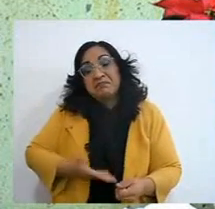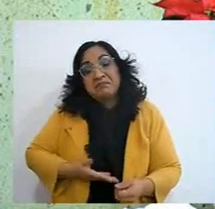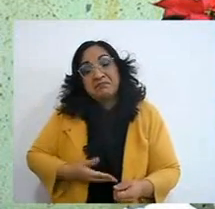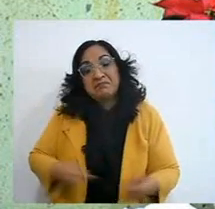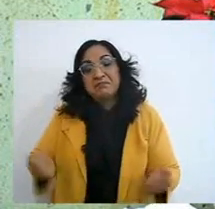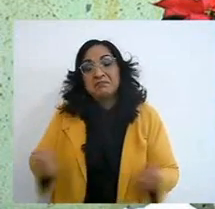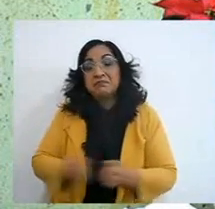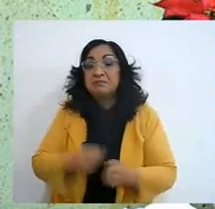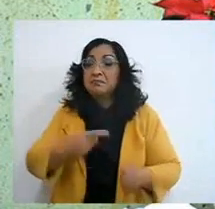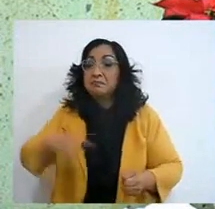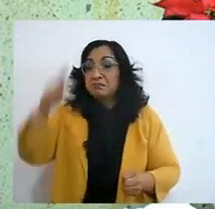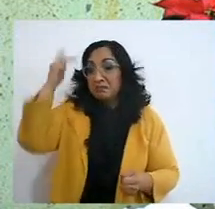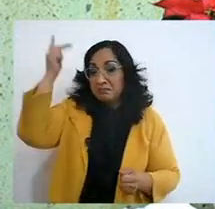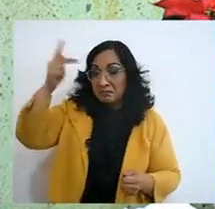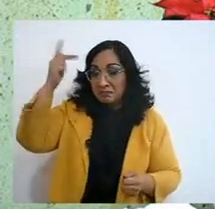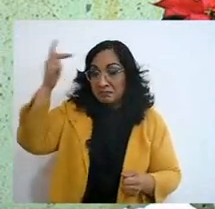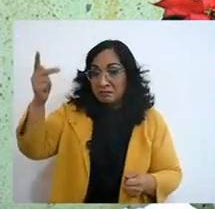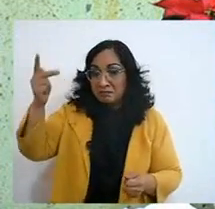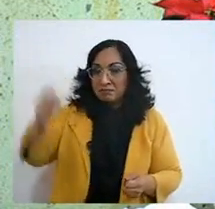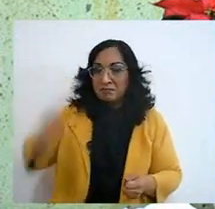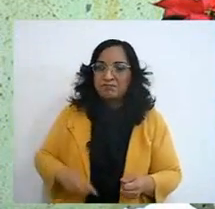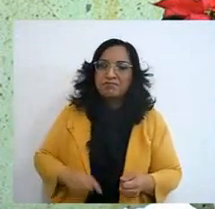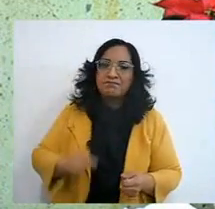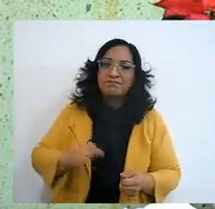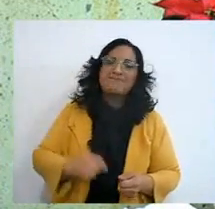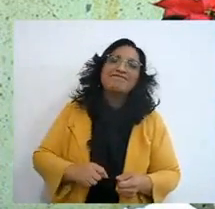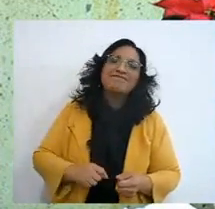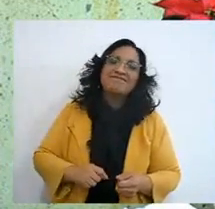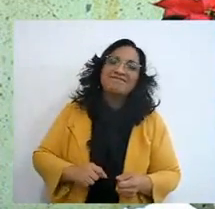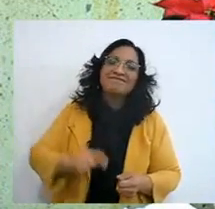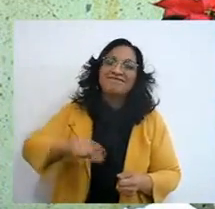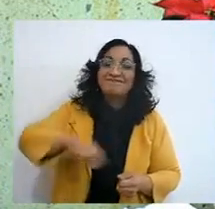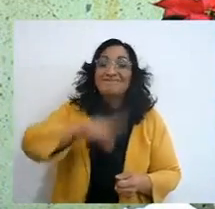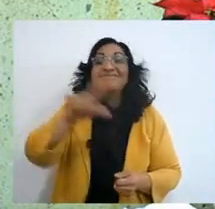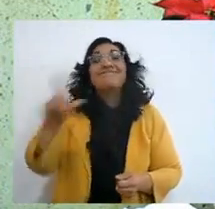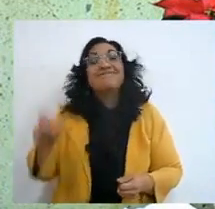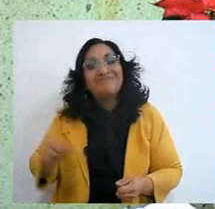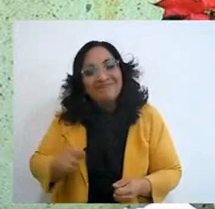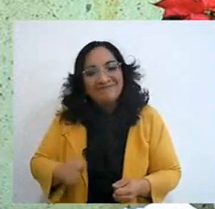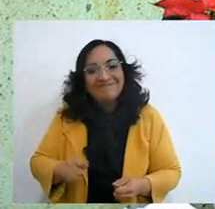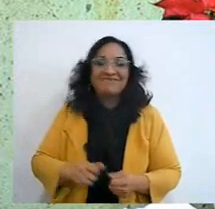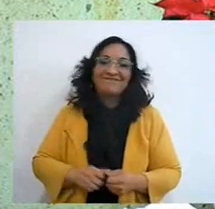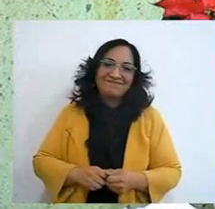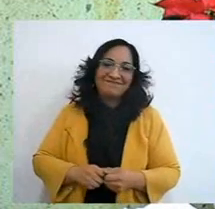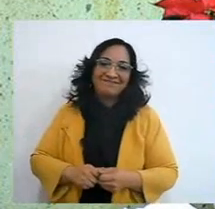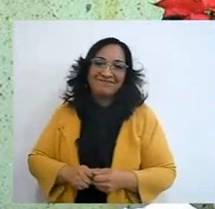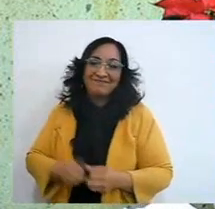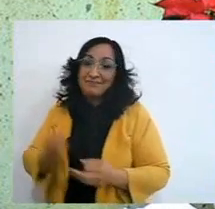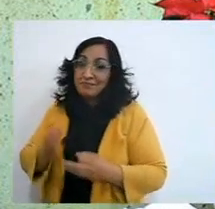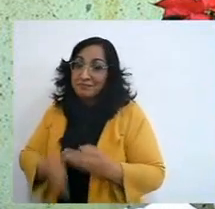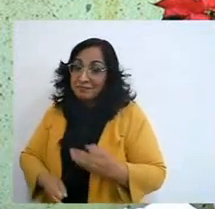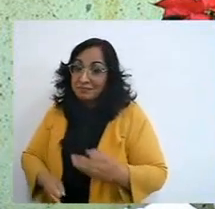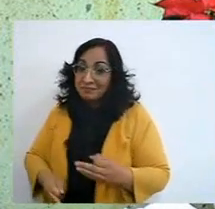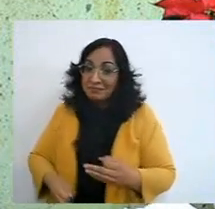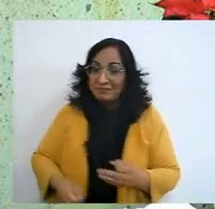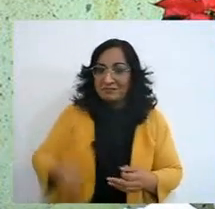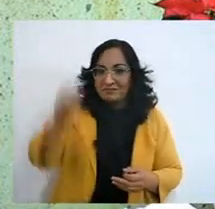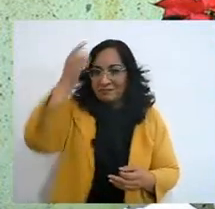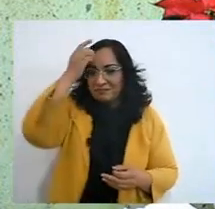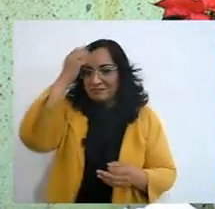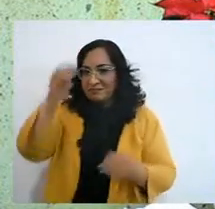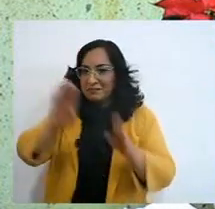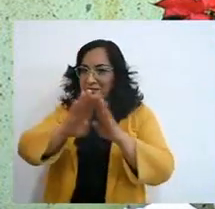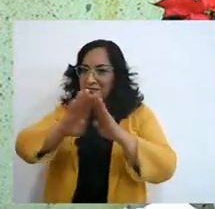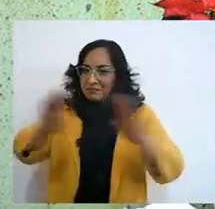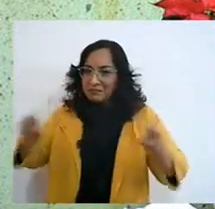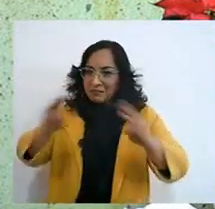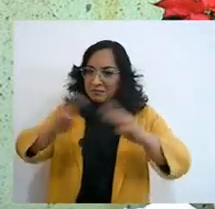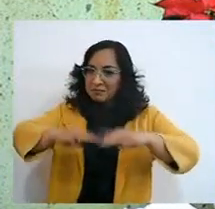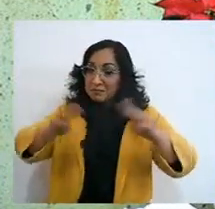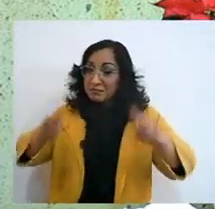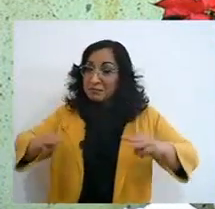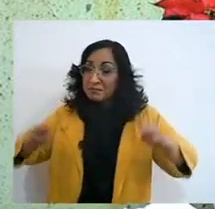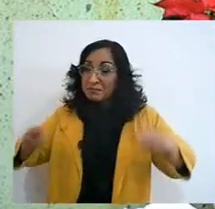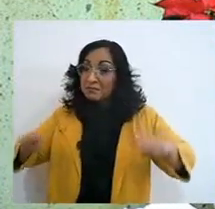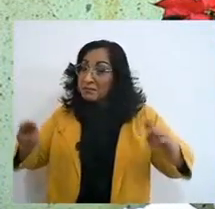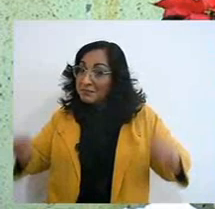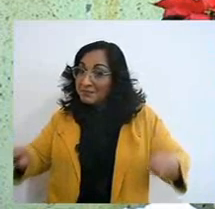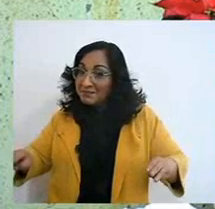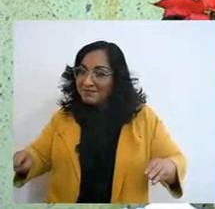And then, for now, what they say to close with a flourish, God opens the sea and made them pass dry,